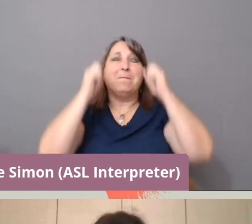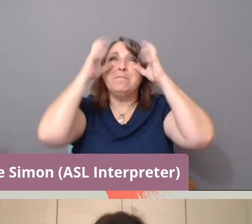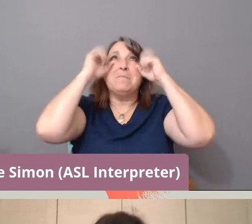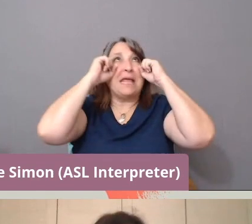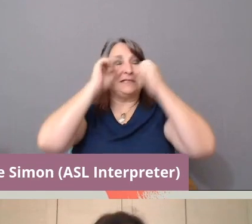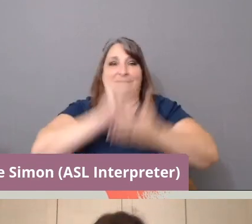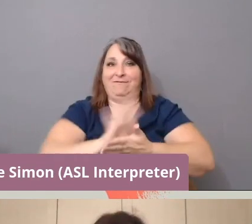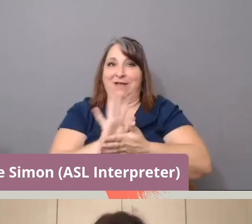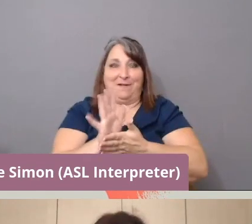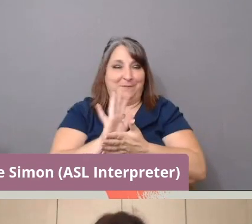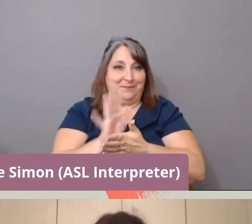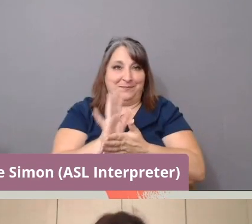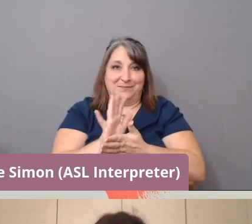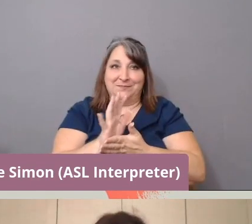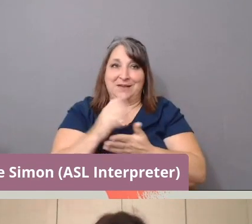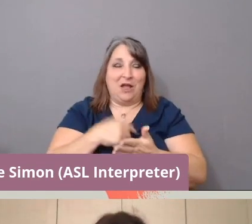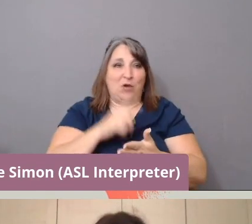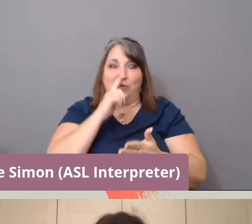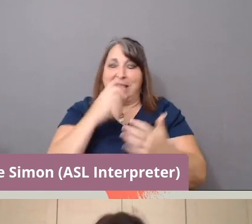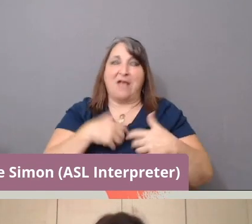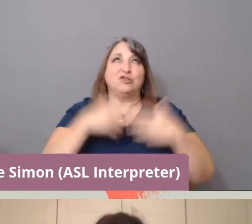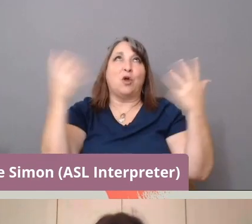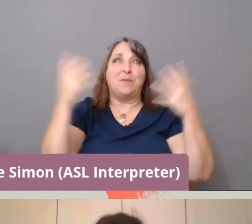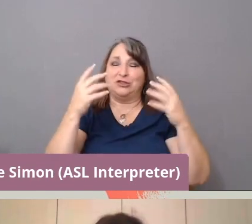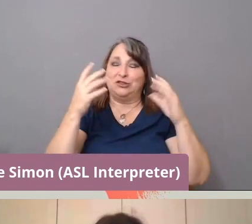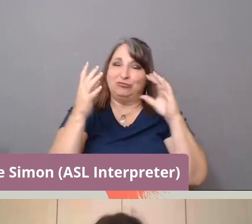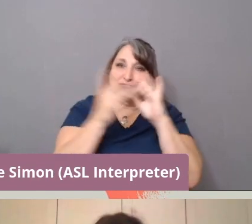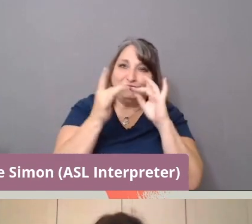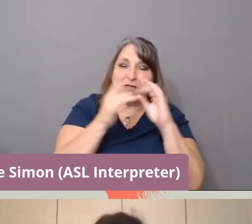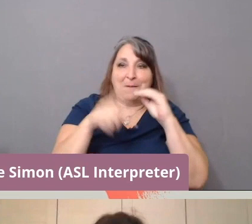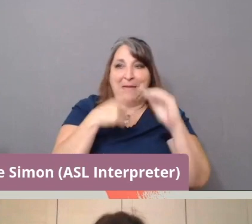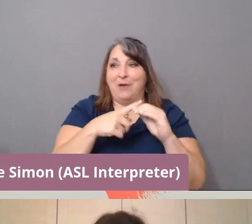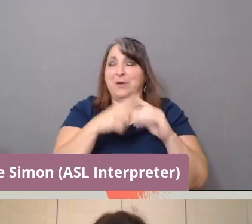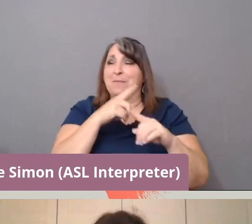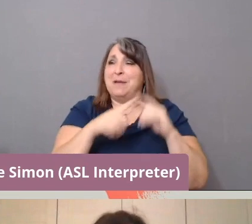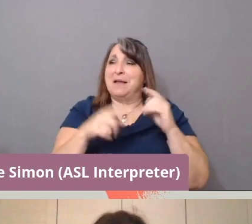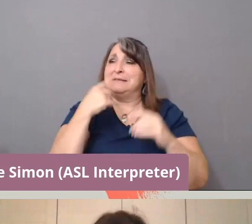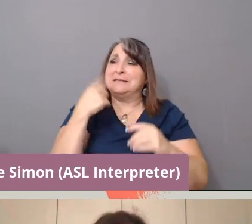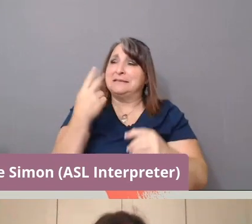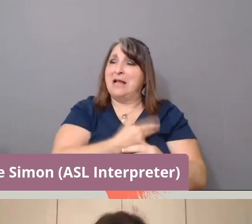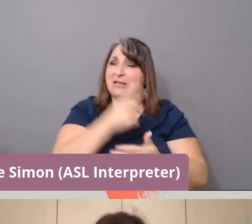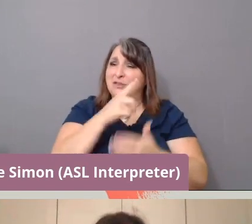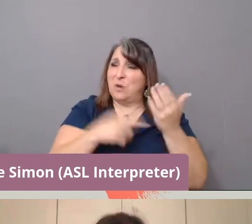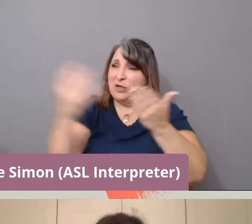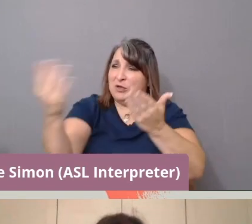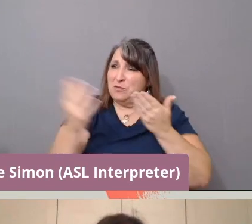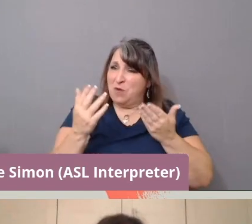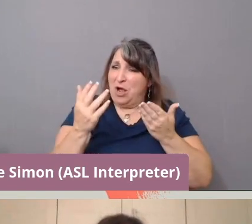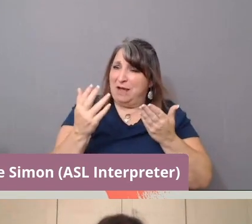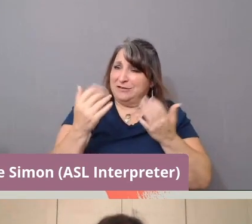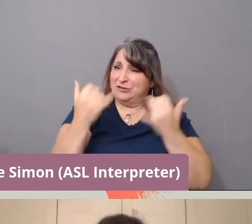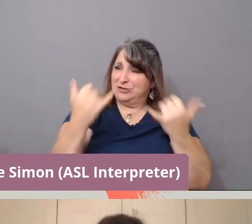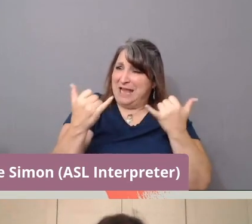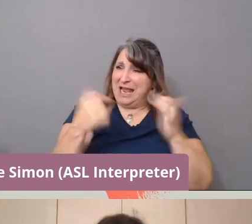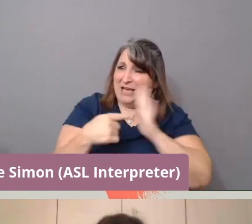And I have many things to say about it. But please, tell us what you've brought today to really bring to life for us expanding expression and audio